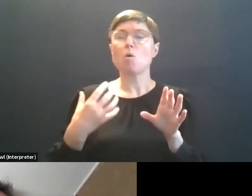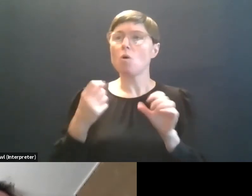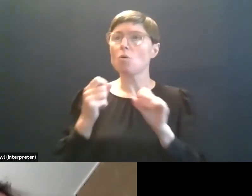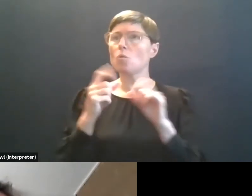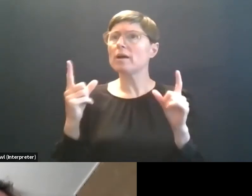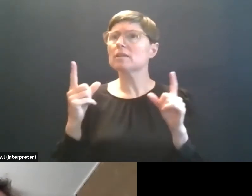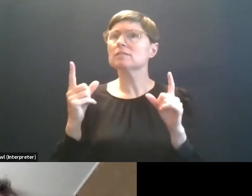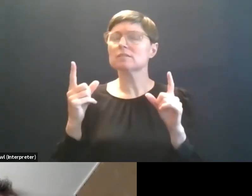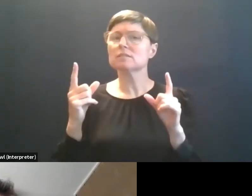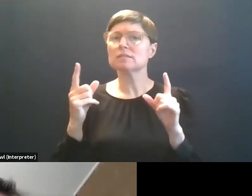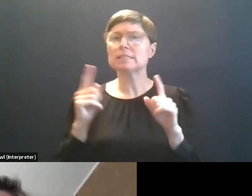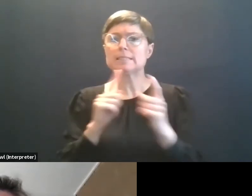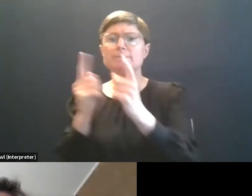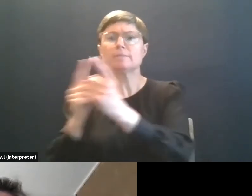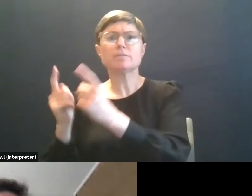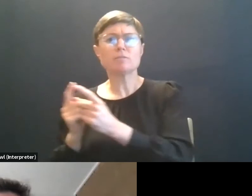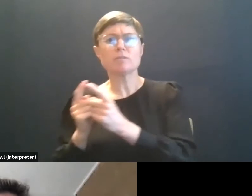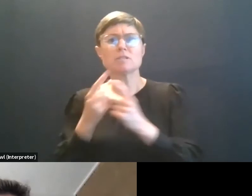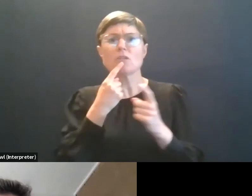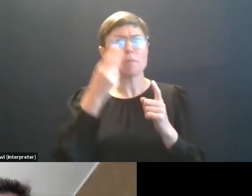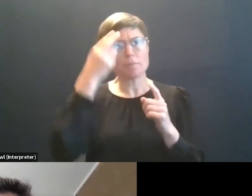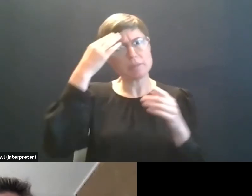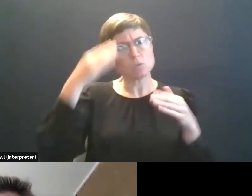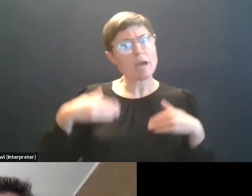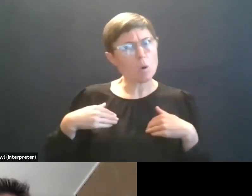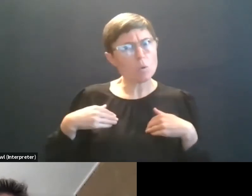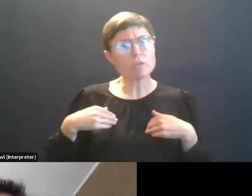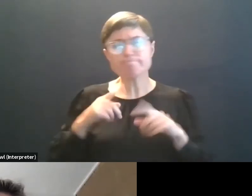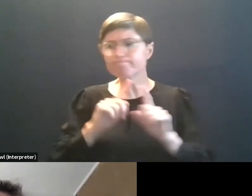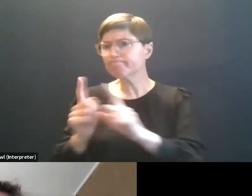types of mental health conditions that people can experience and how prevalent they may